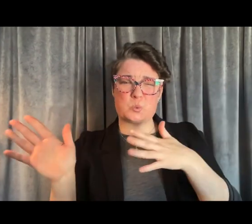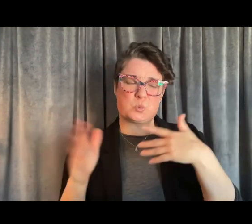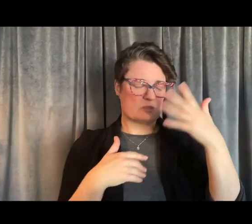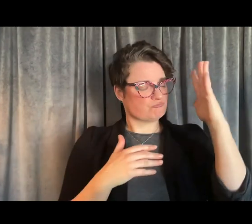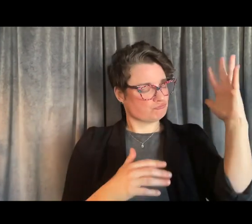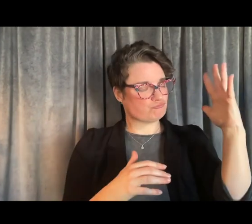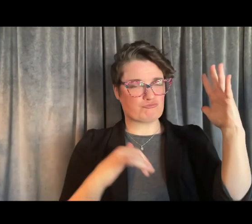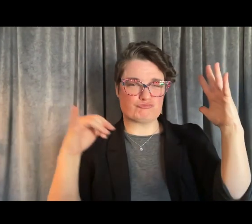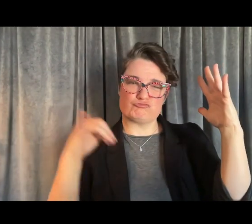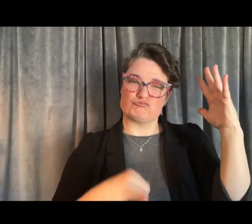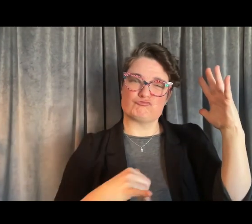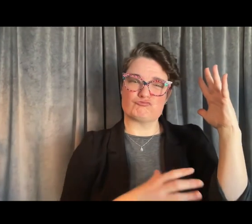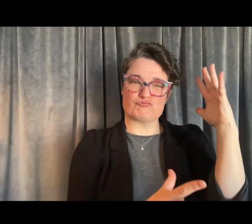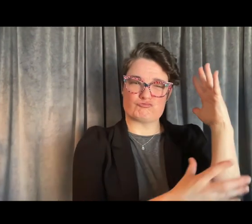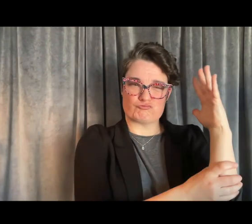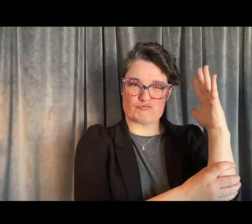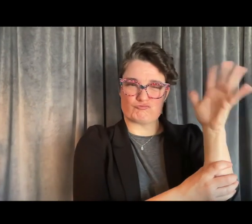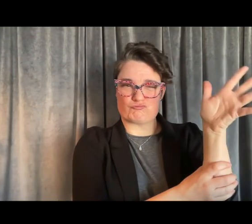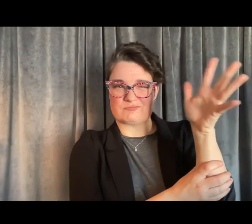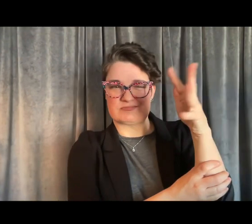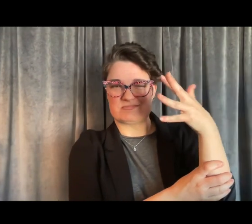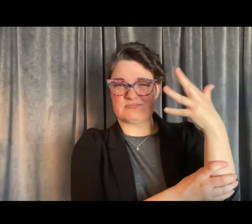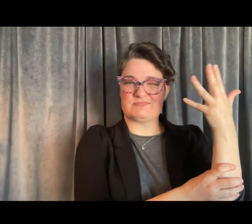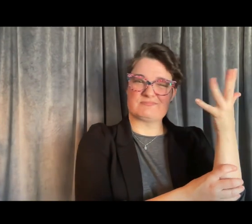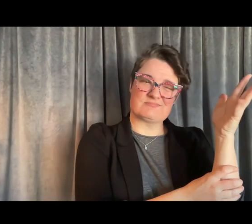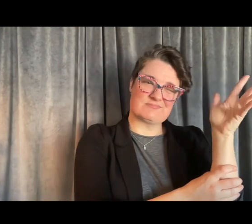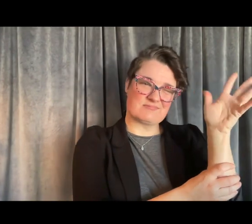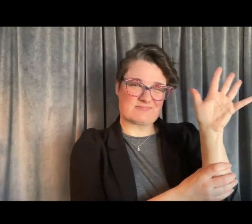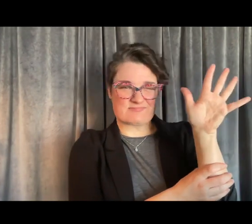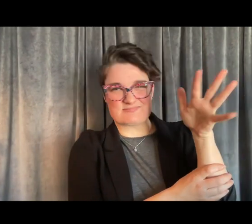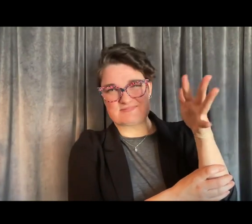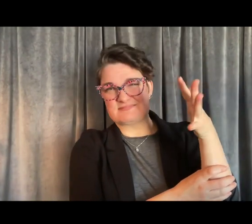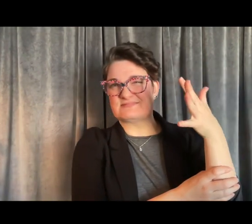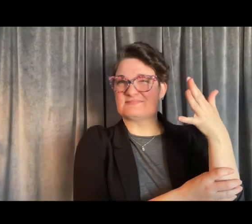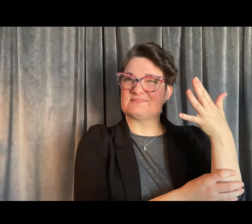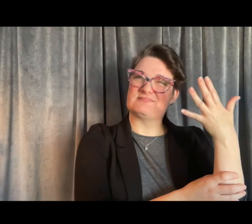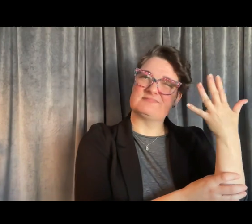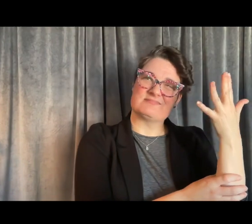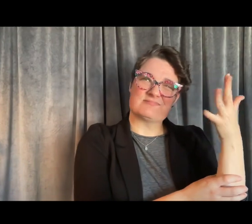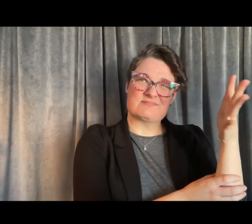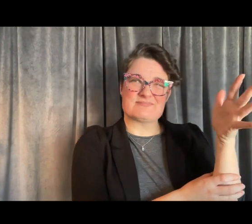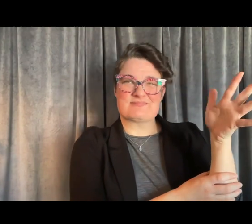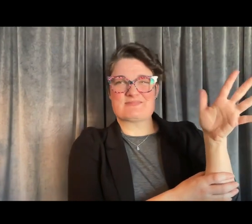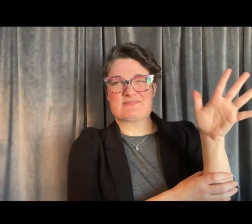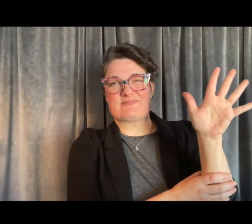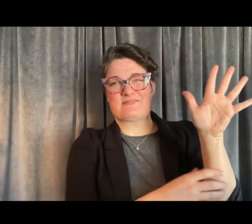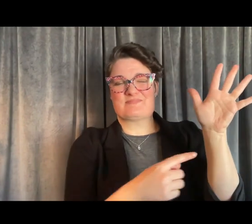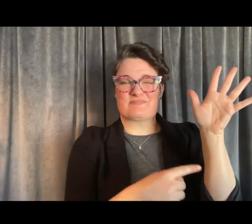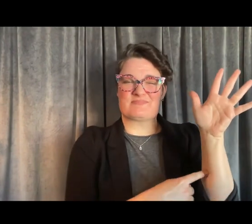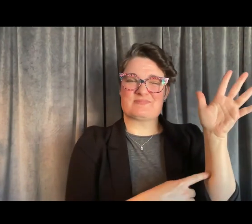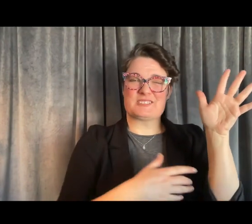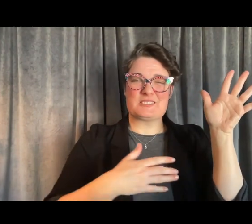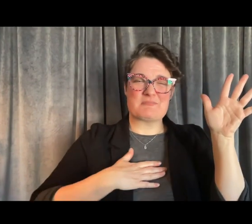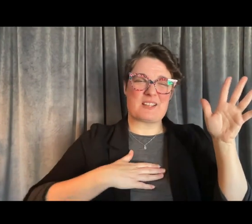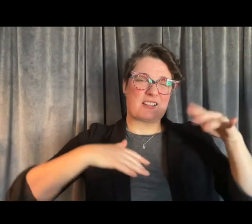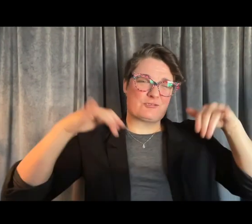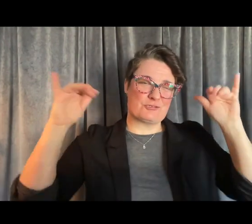My trunk stays strong, strong in the wind, my trunk stays strong, strong